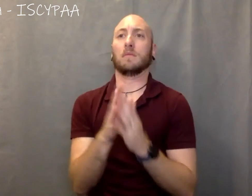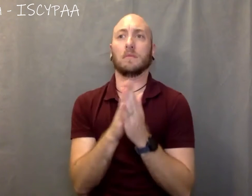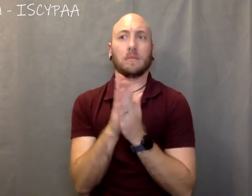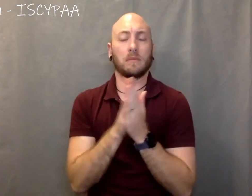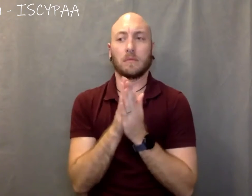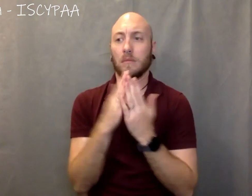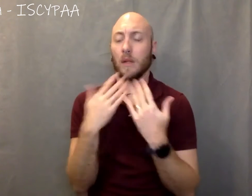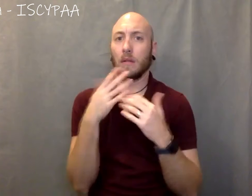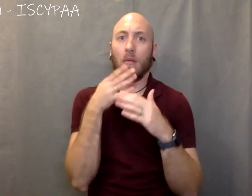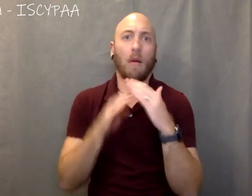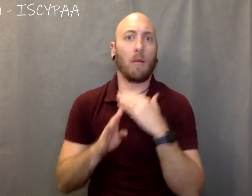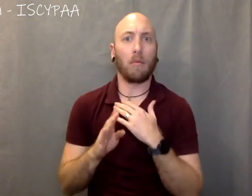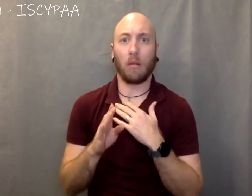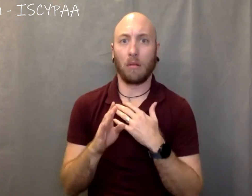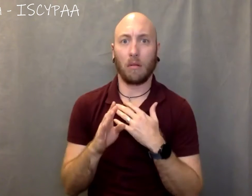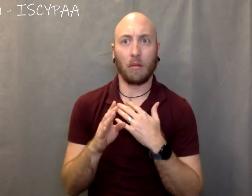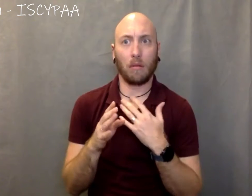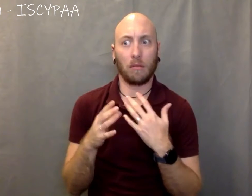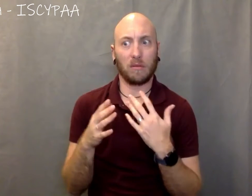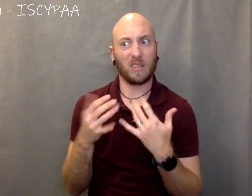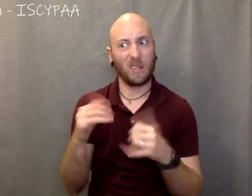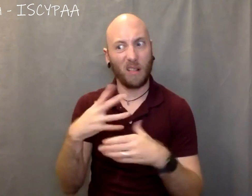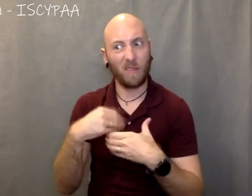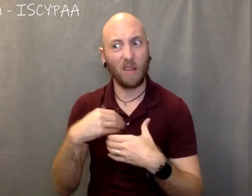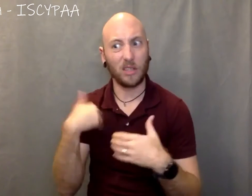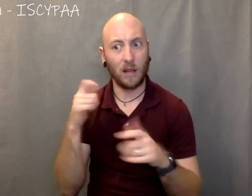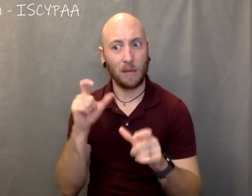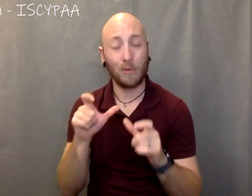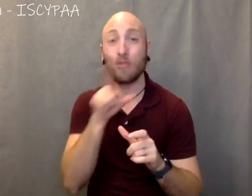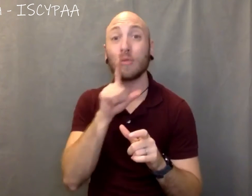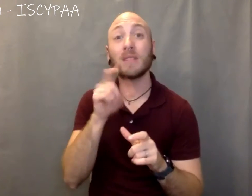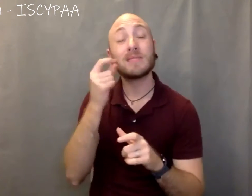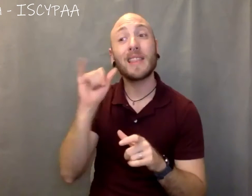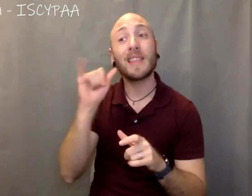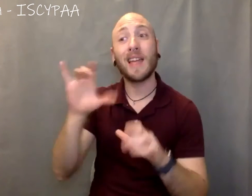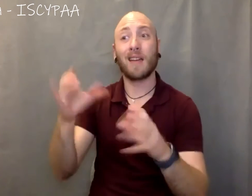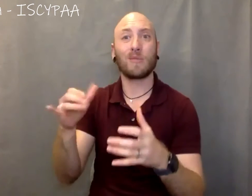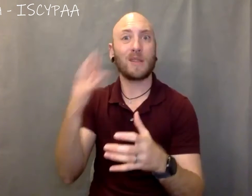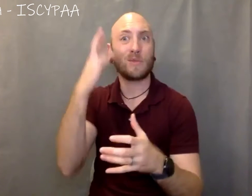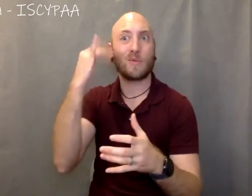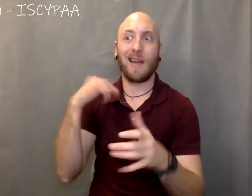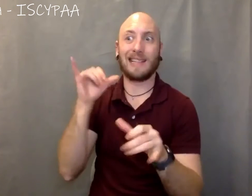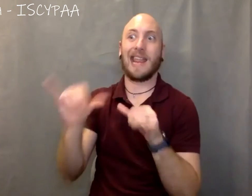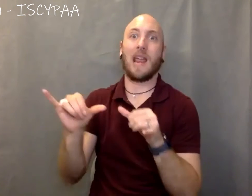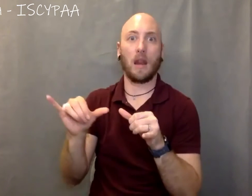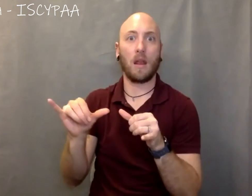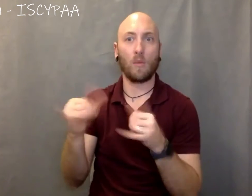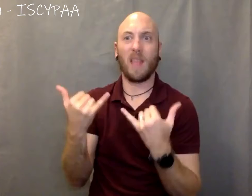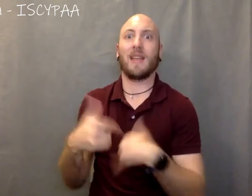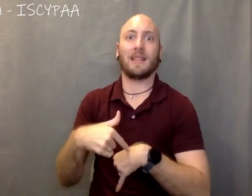a young people's group. It's because of young people's that I stuck around this time. It's because of young people service that I